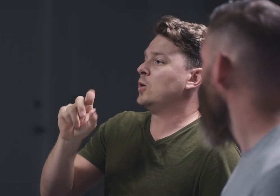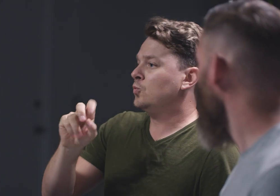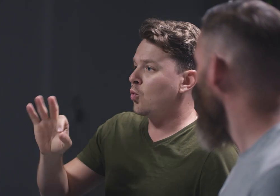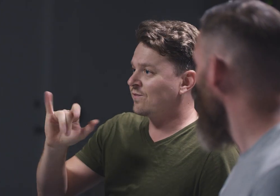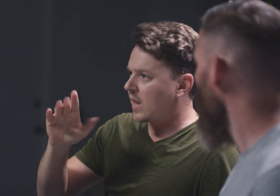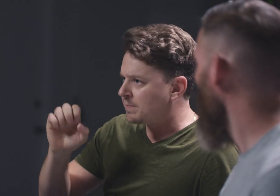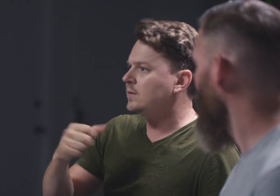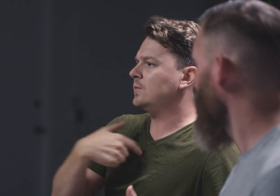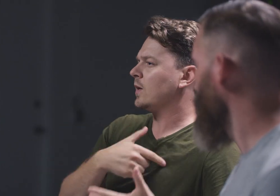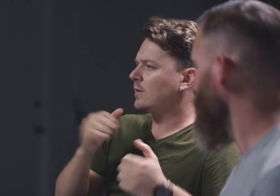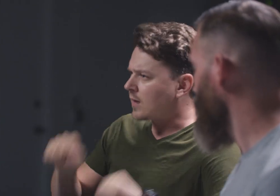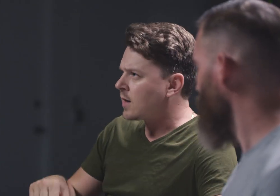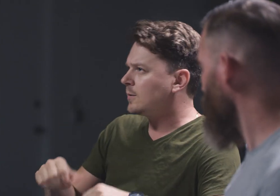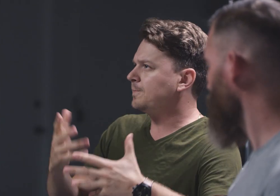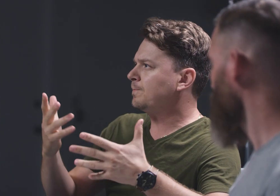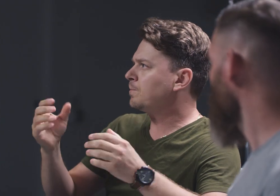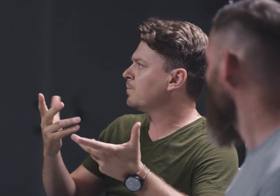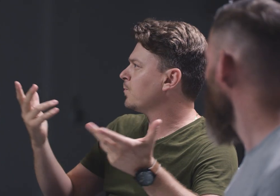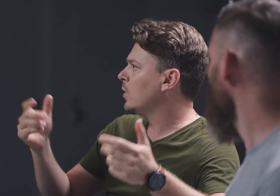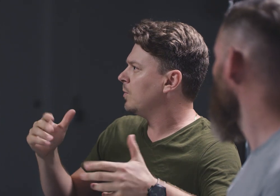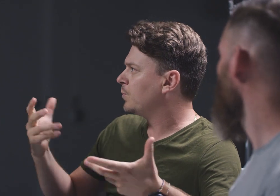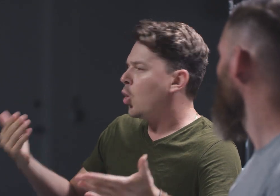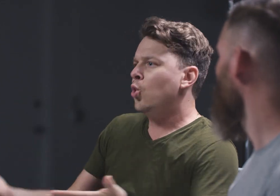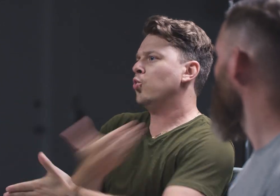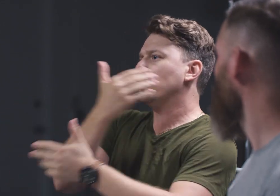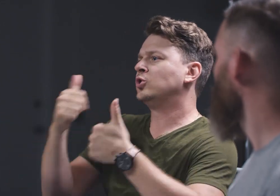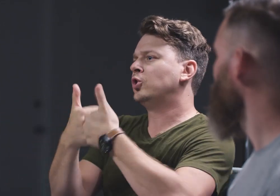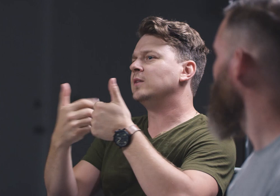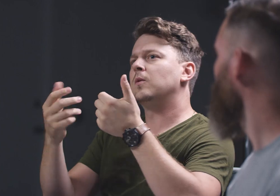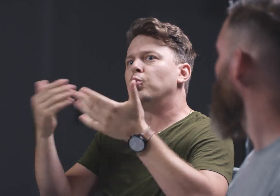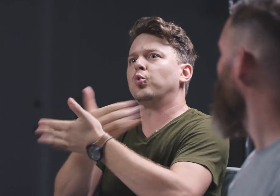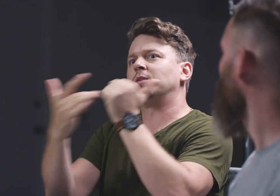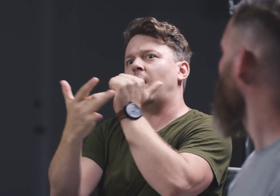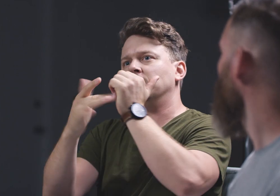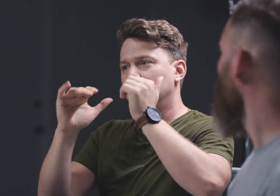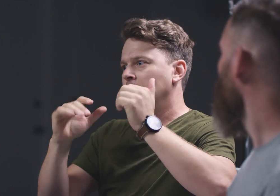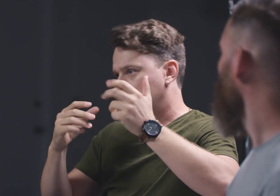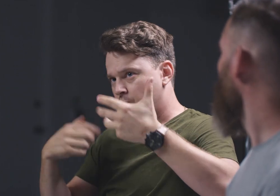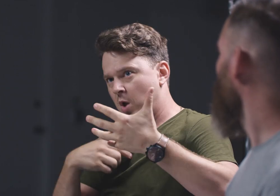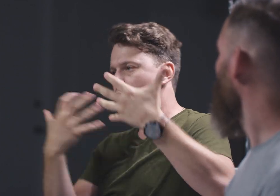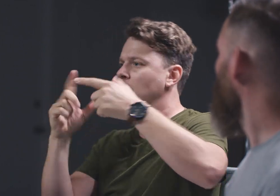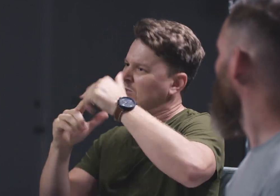With Bus Door Films, we can encounter new challenges and maximize new technology.